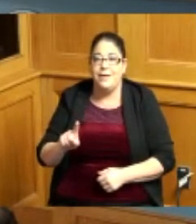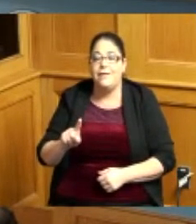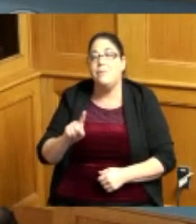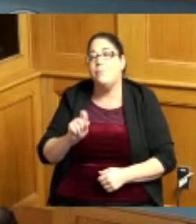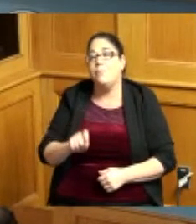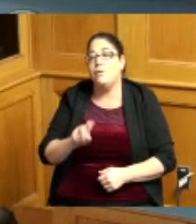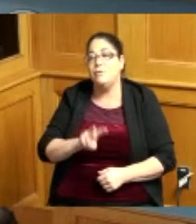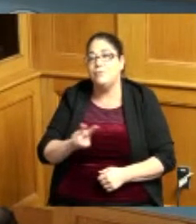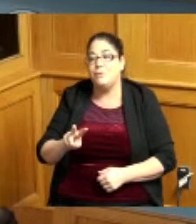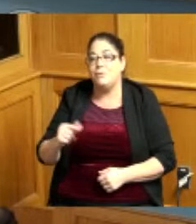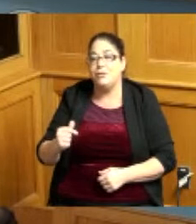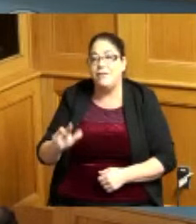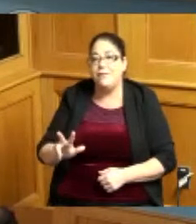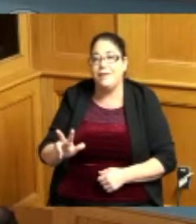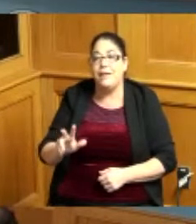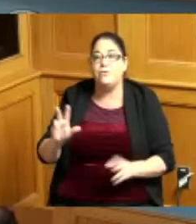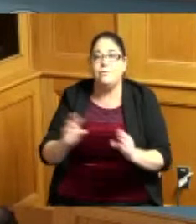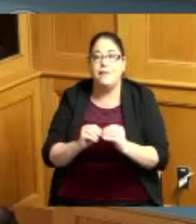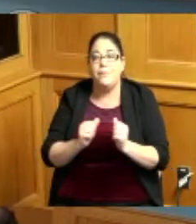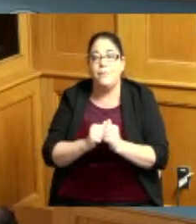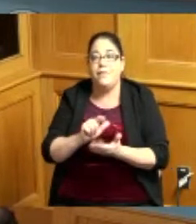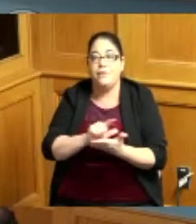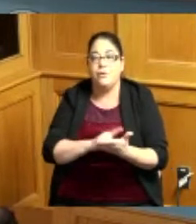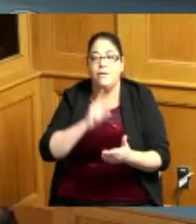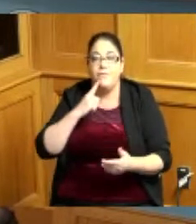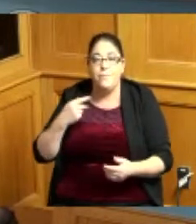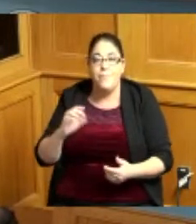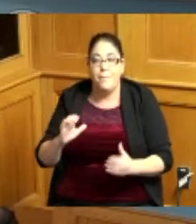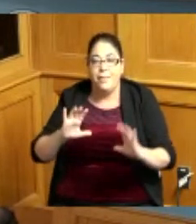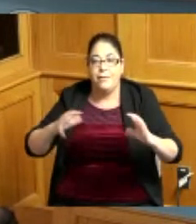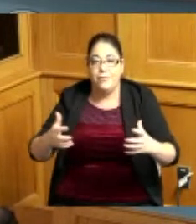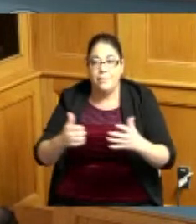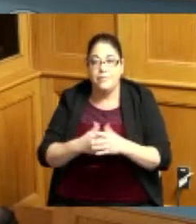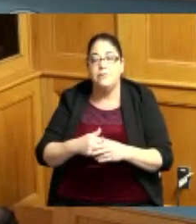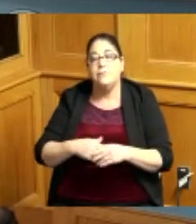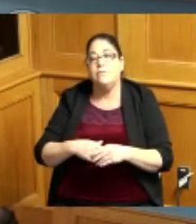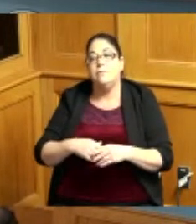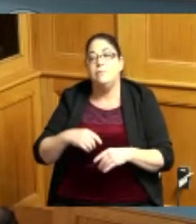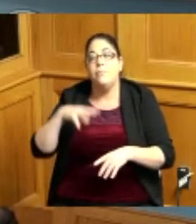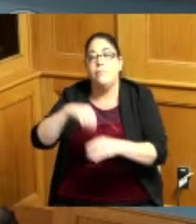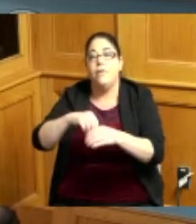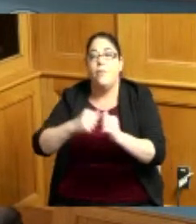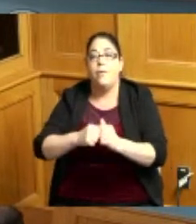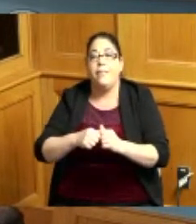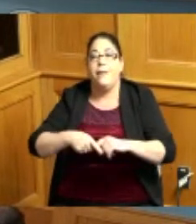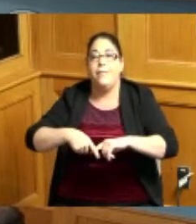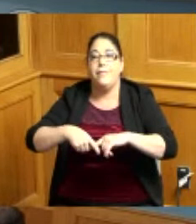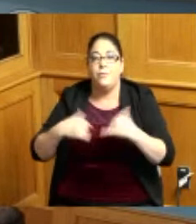to meet with an attorney for the public body concerning pending litigation second Commissioner